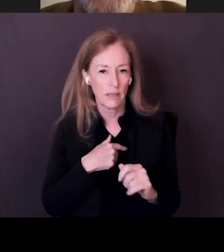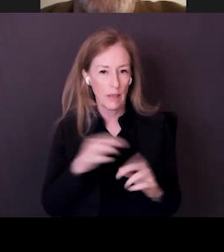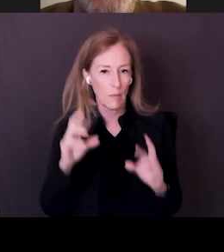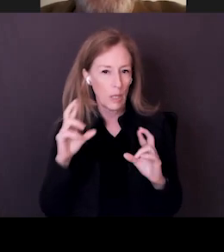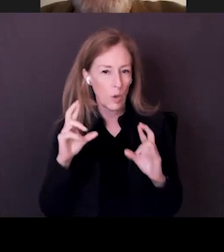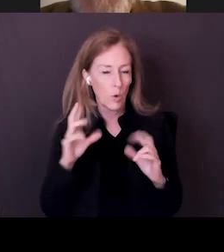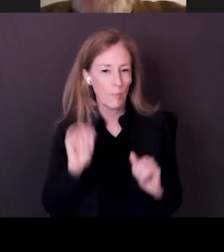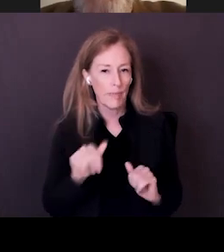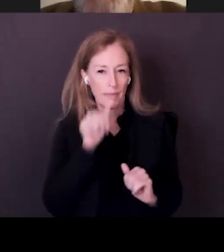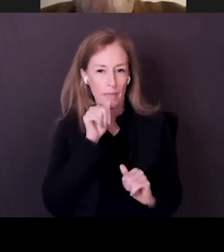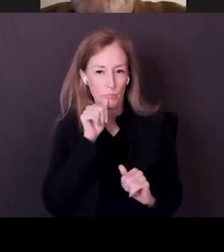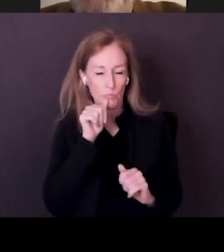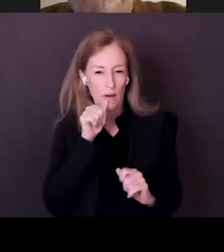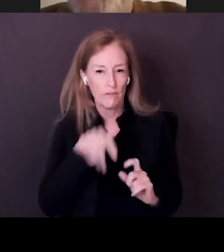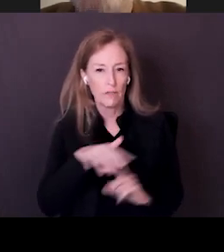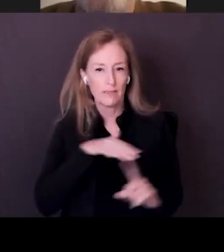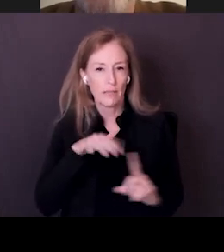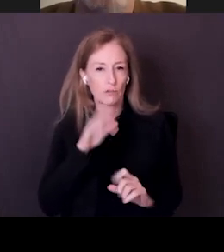BE TAKING A LEAP ON. I THINK THE ACTION ALLIANCE